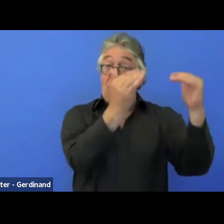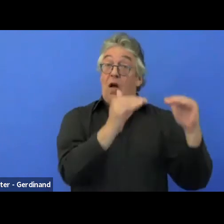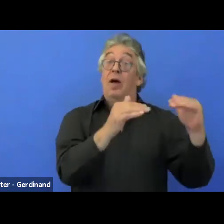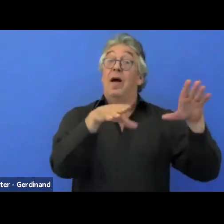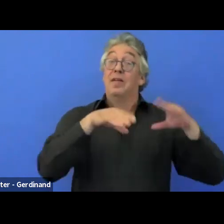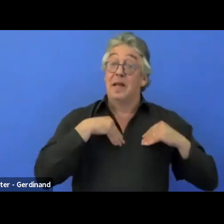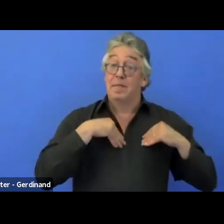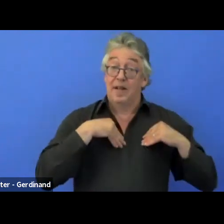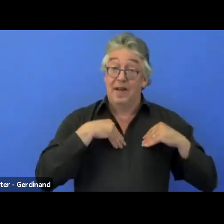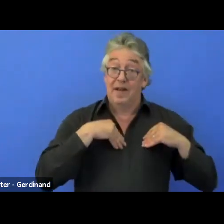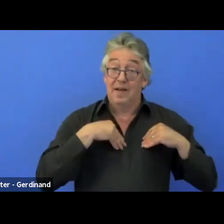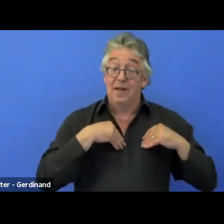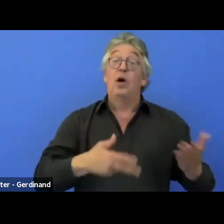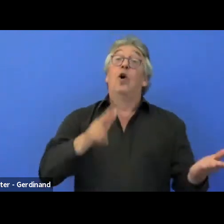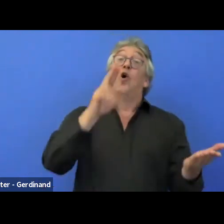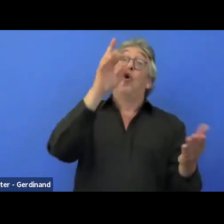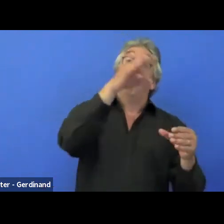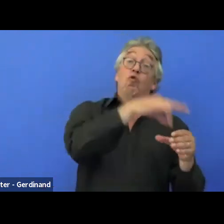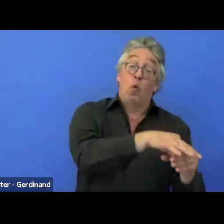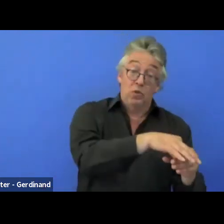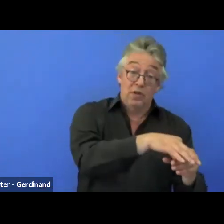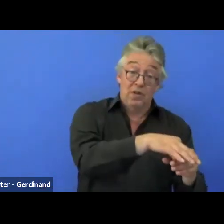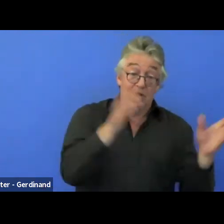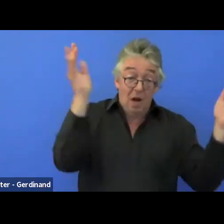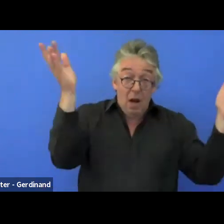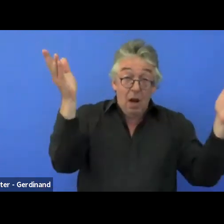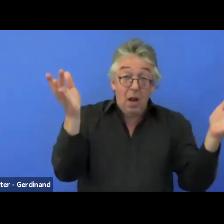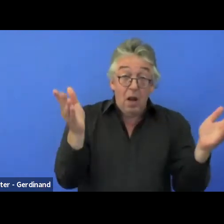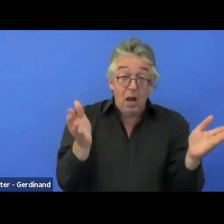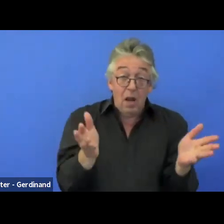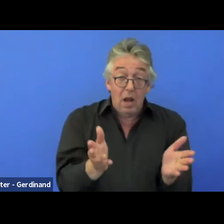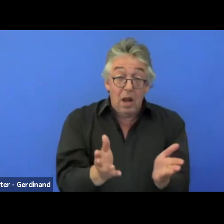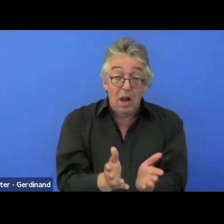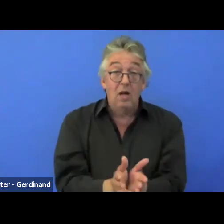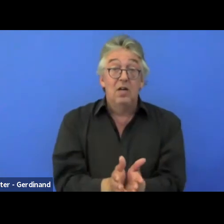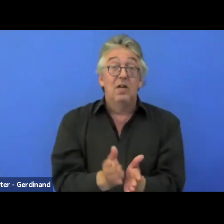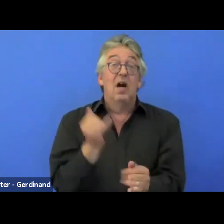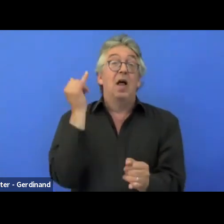And then the tip of the pyramid is the publication of the standard.